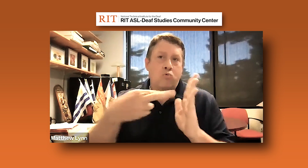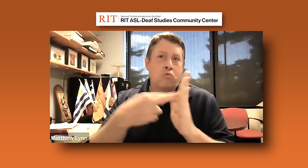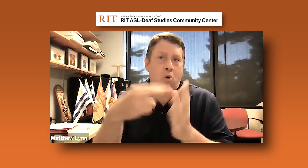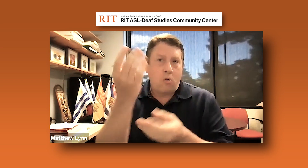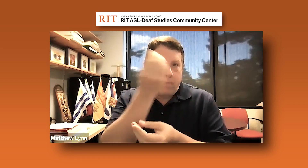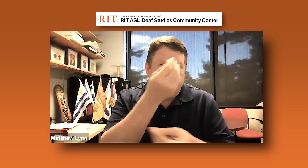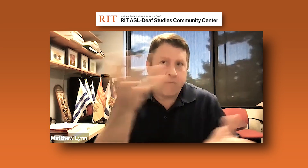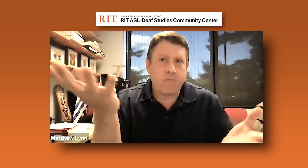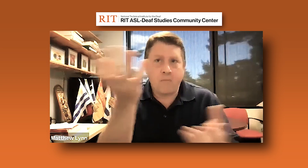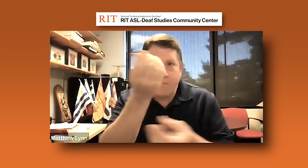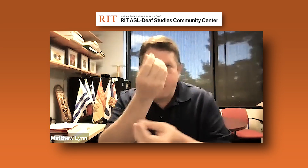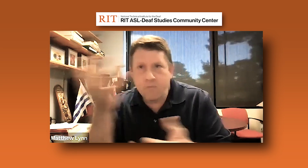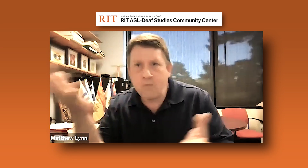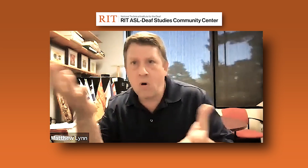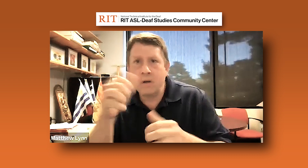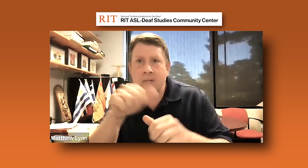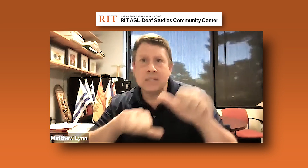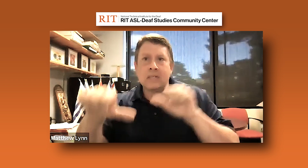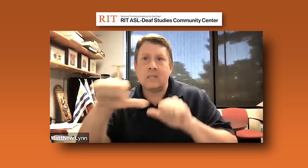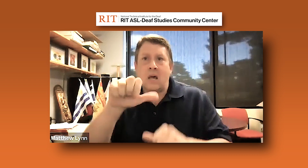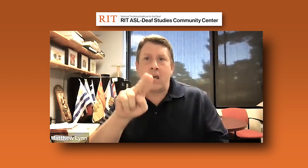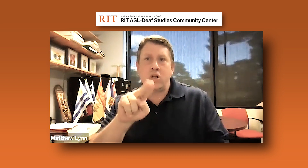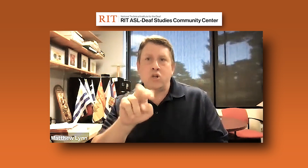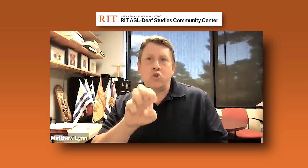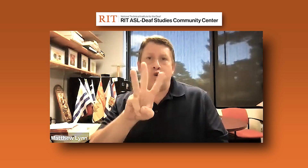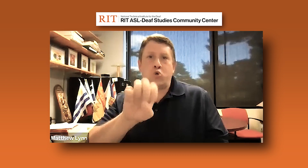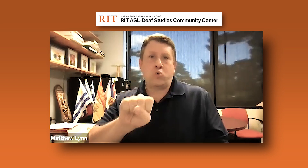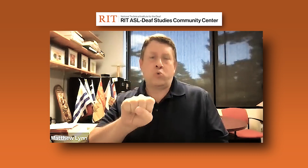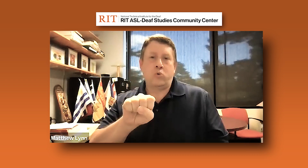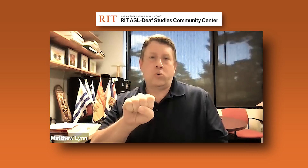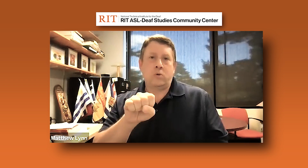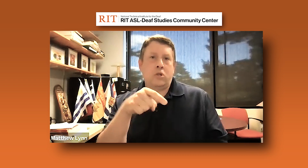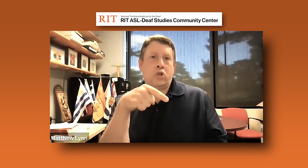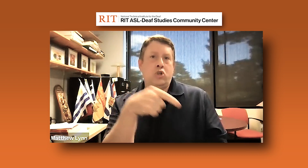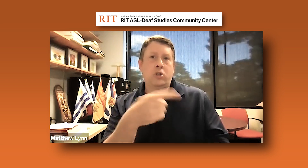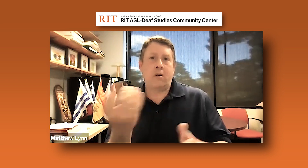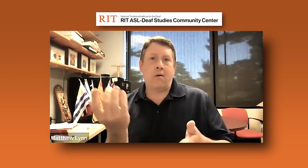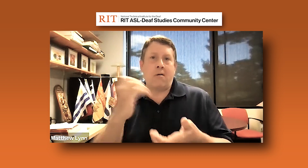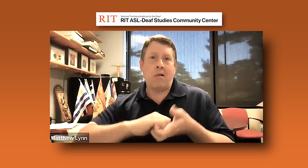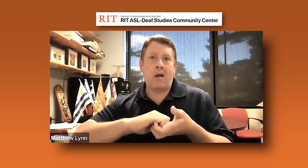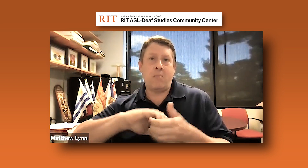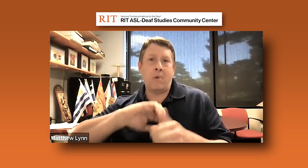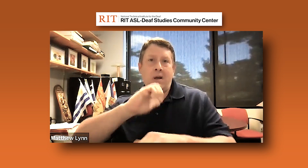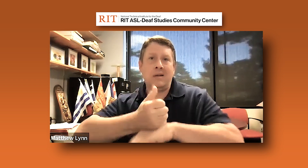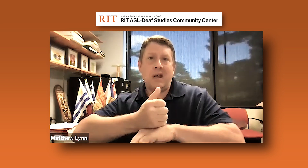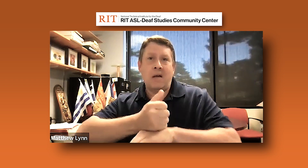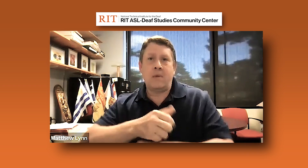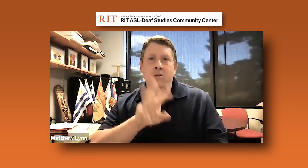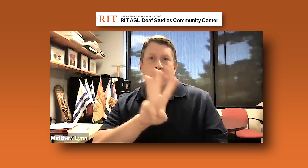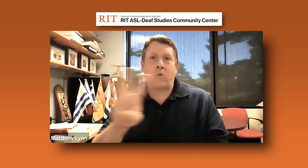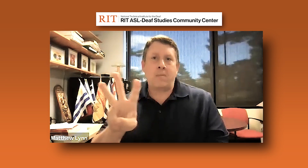Barbara has an important role in our deaf community, disseminating scientific news.